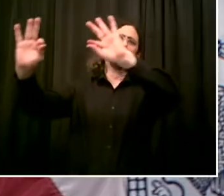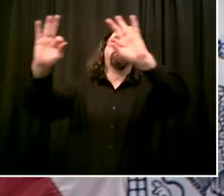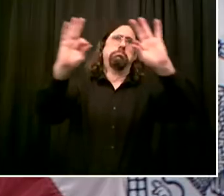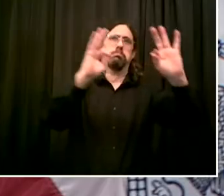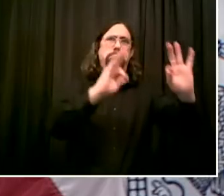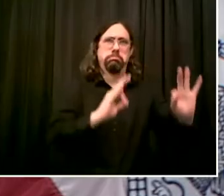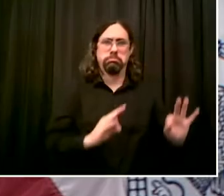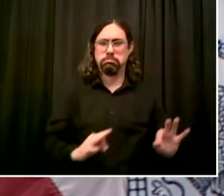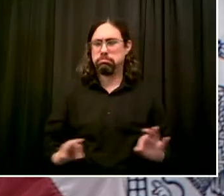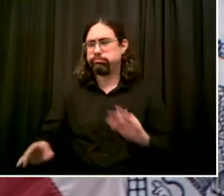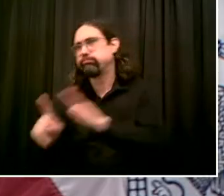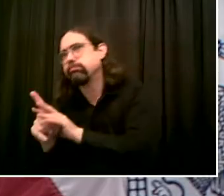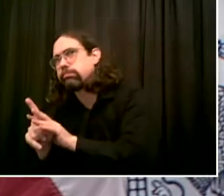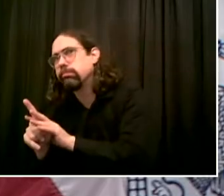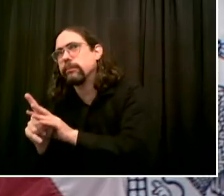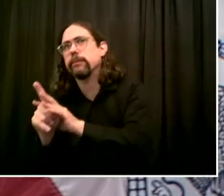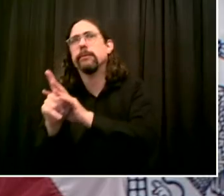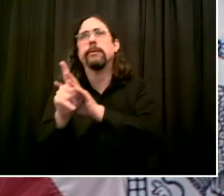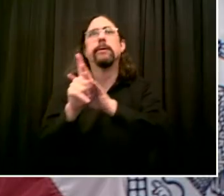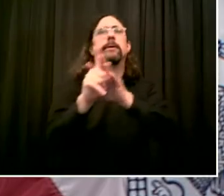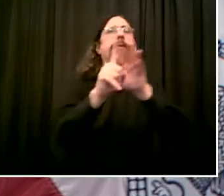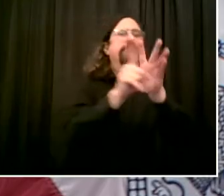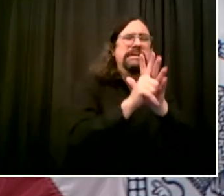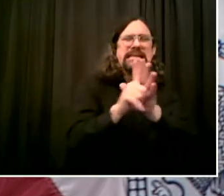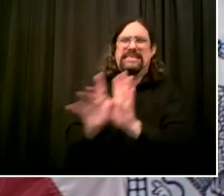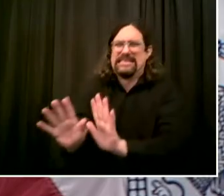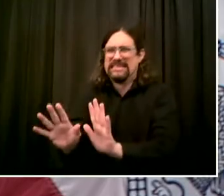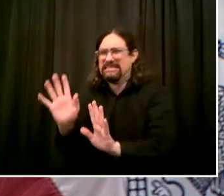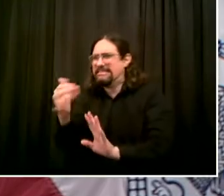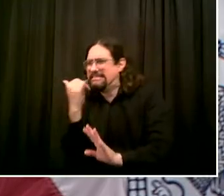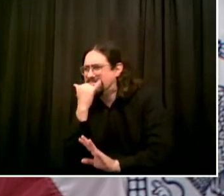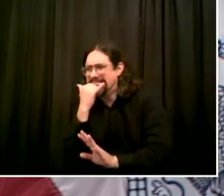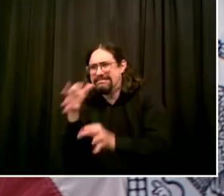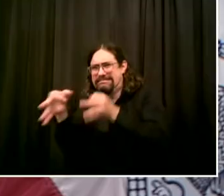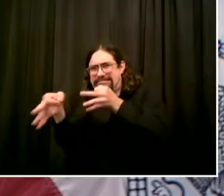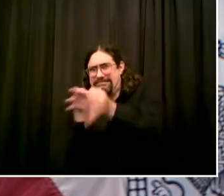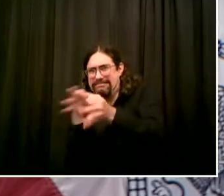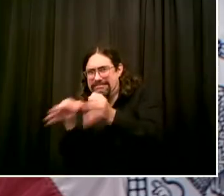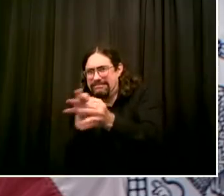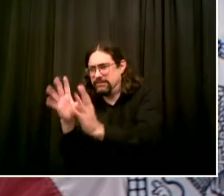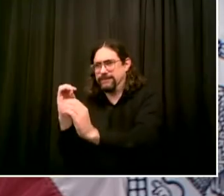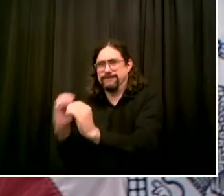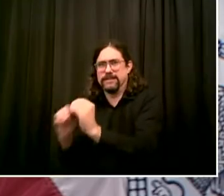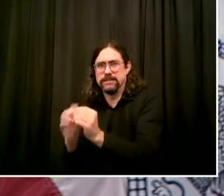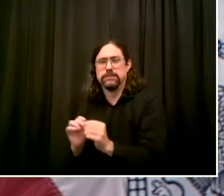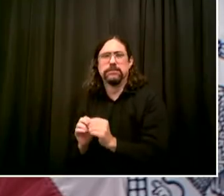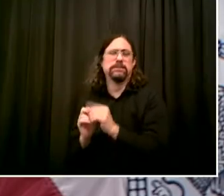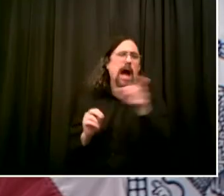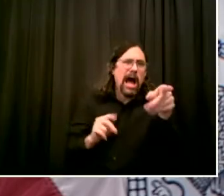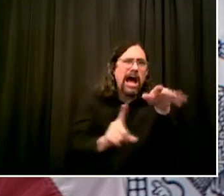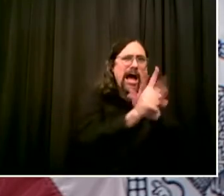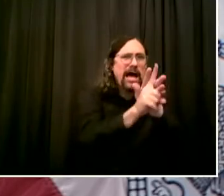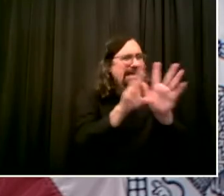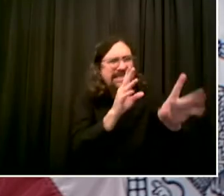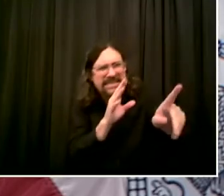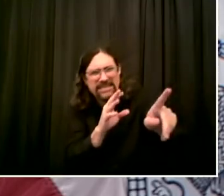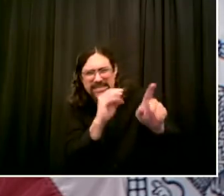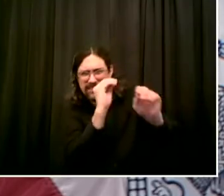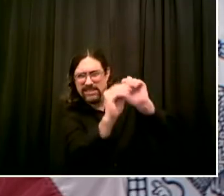E ARVERY VERY